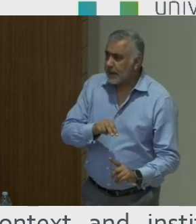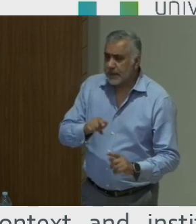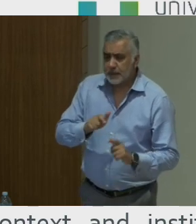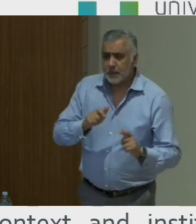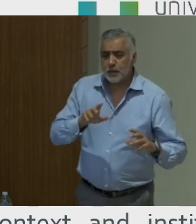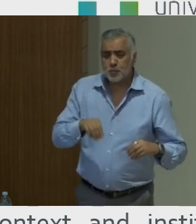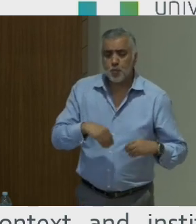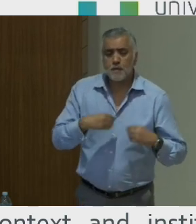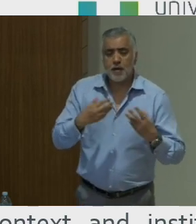medical care with